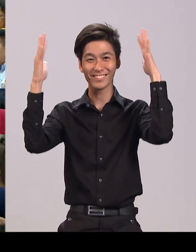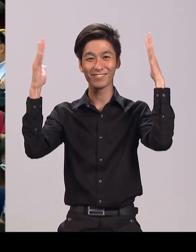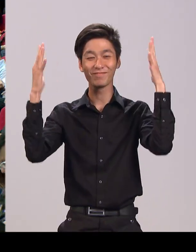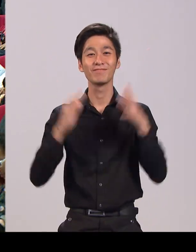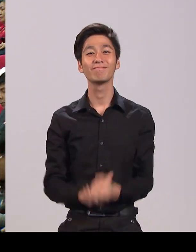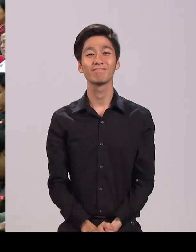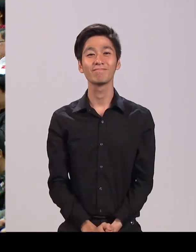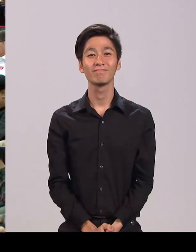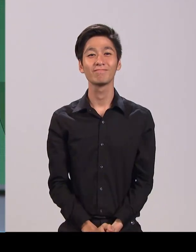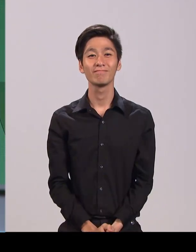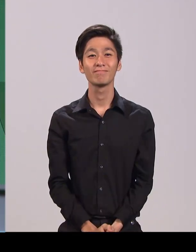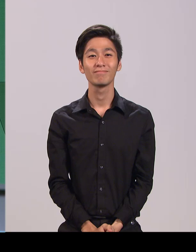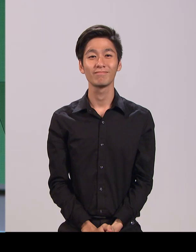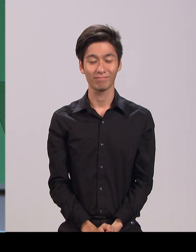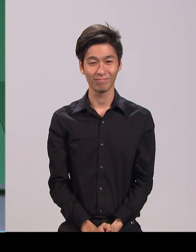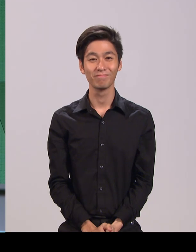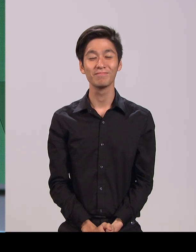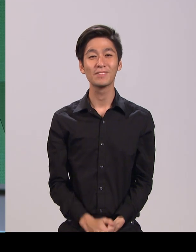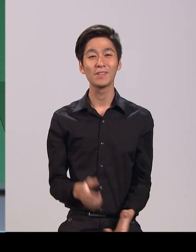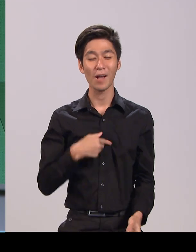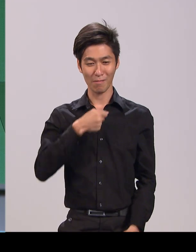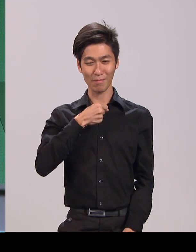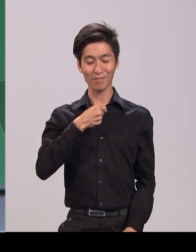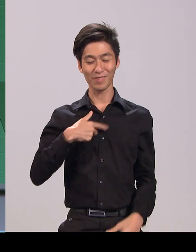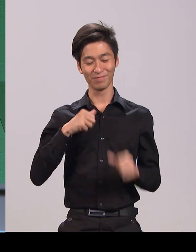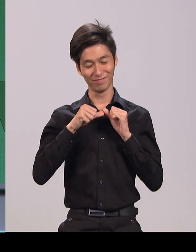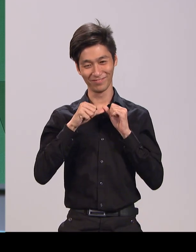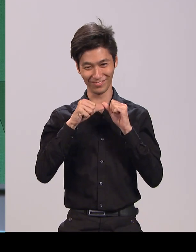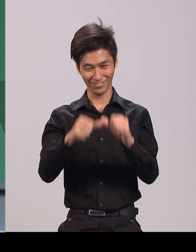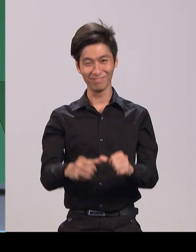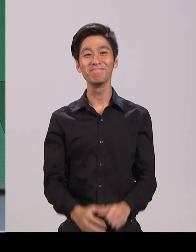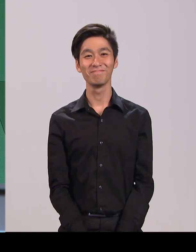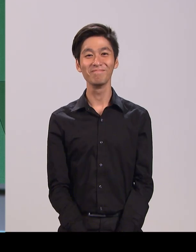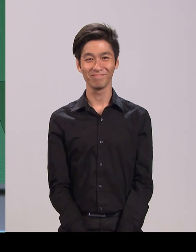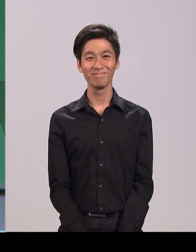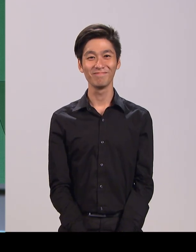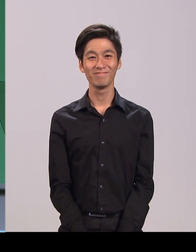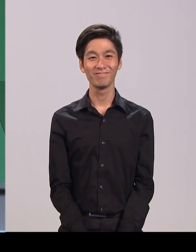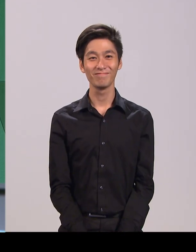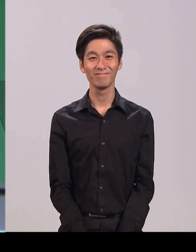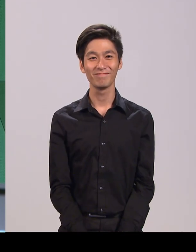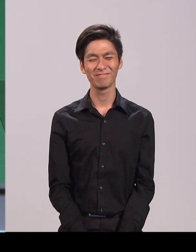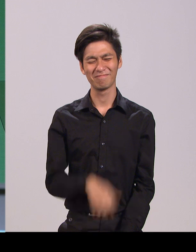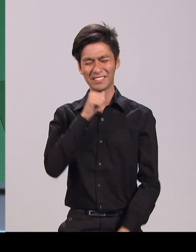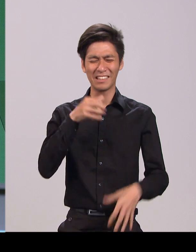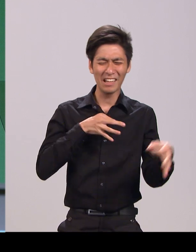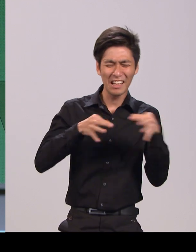But before that, I would like to finish my speech. I will not go into the elected President, there is a lot of stuff that needs to be spoken,